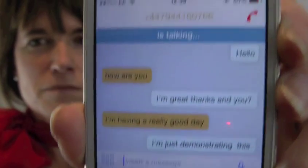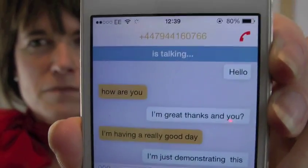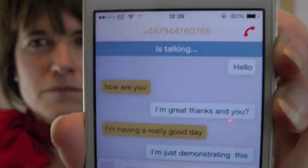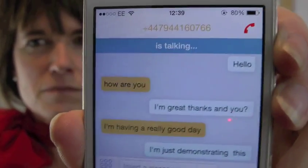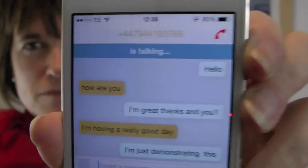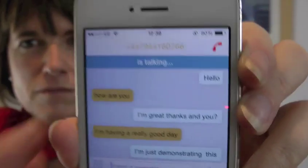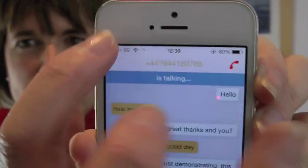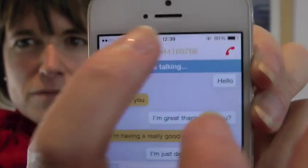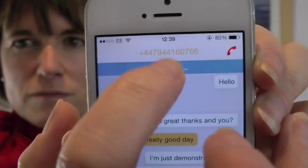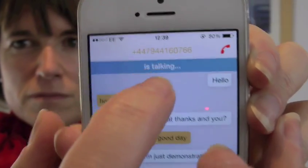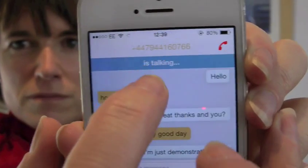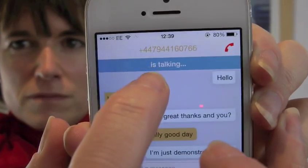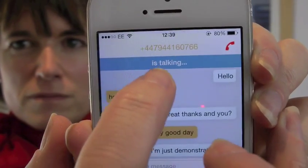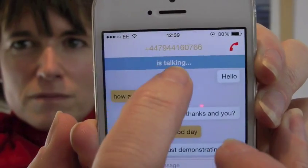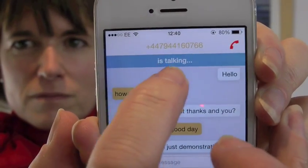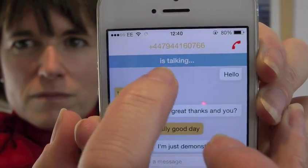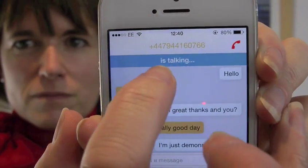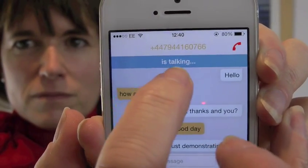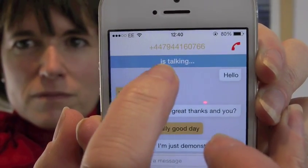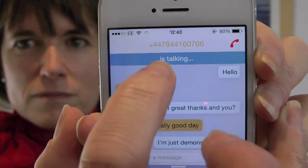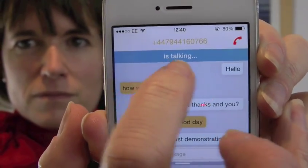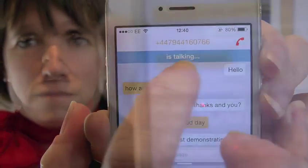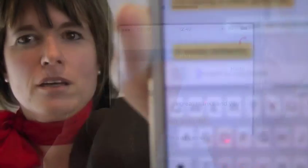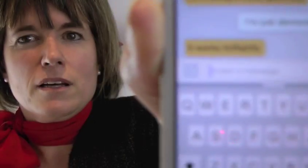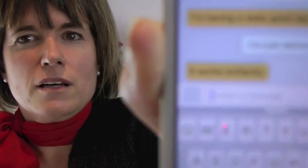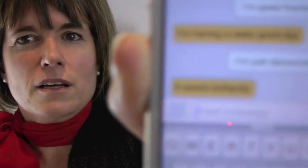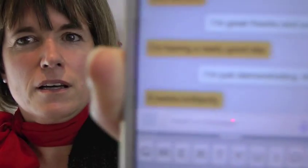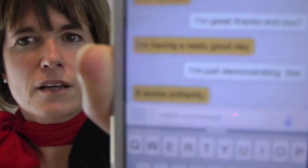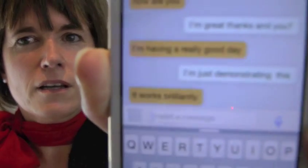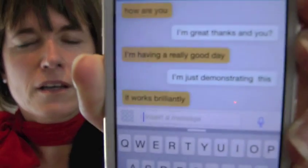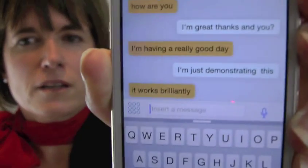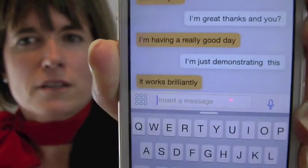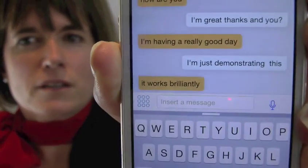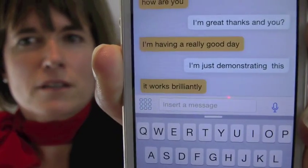I'm demonstrating this and it shows when the receiver is talking.